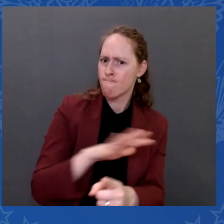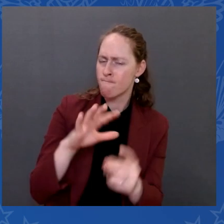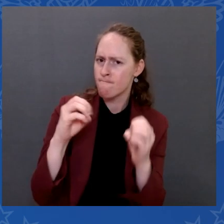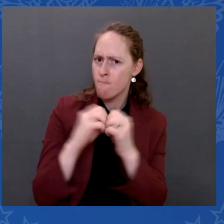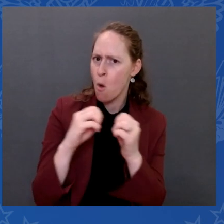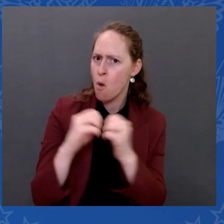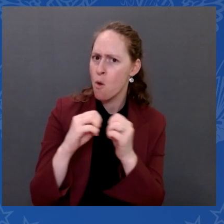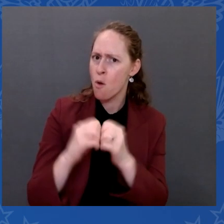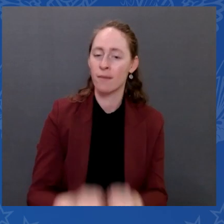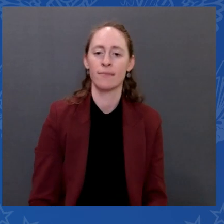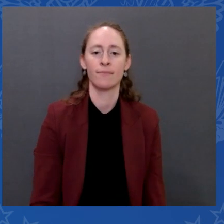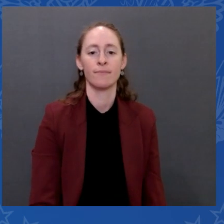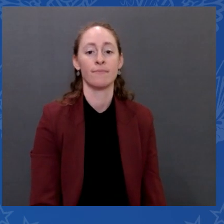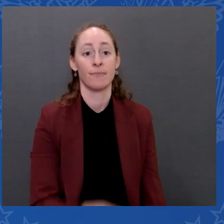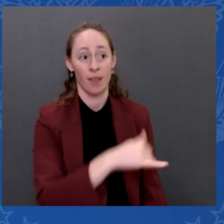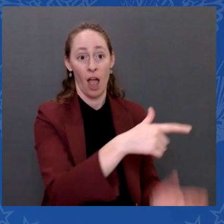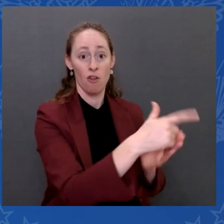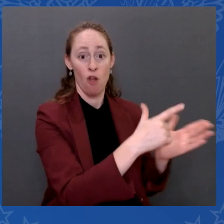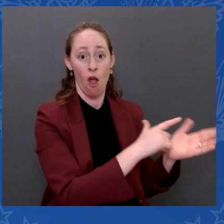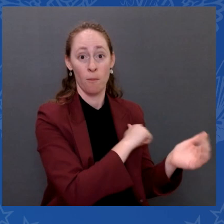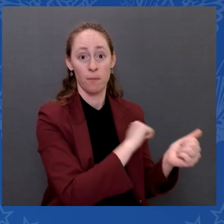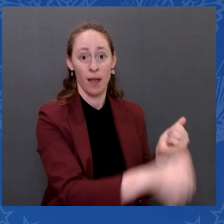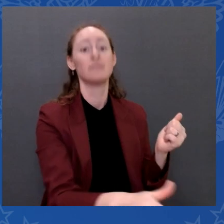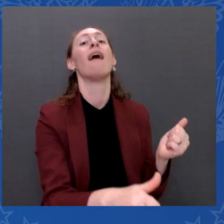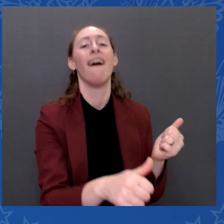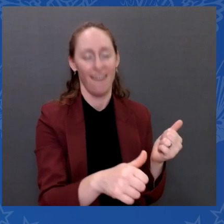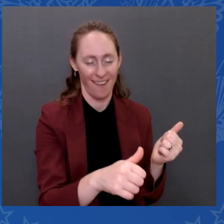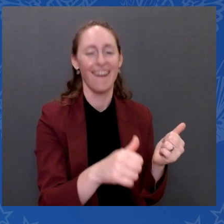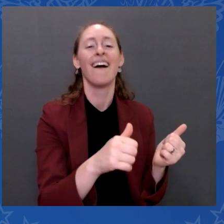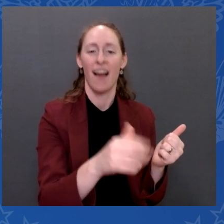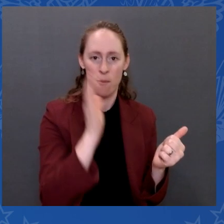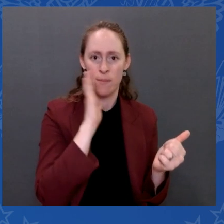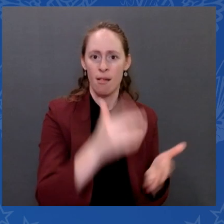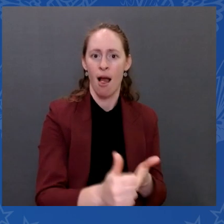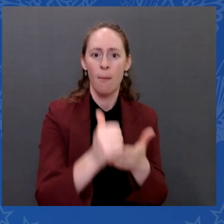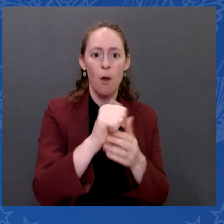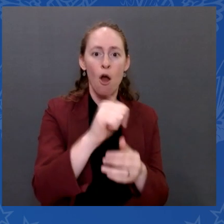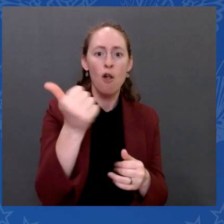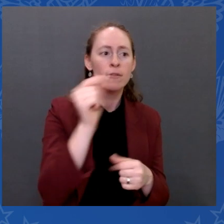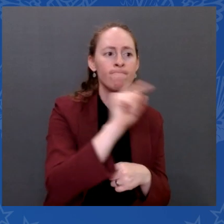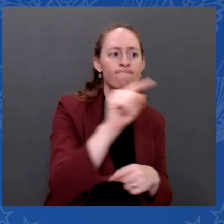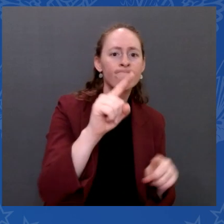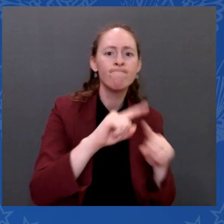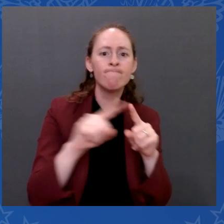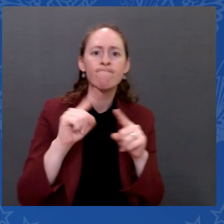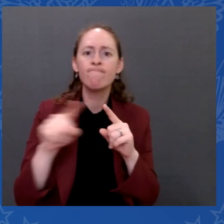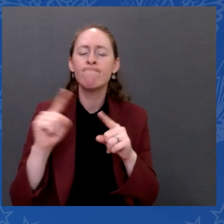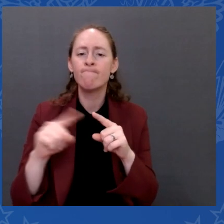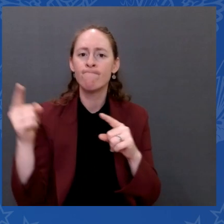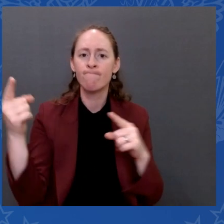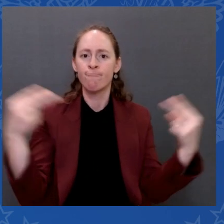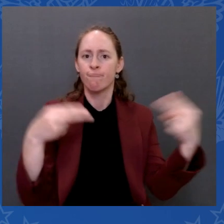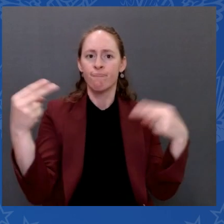thousands of additional workers. For those workers, this bill will be a ticket to a better life.